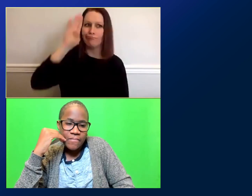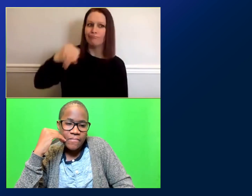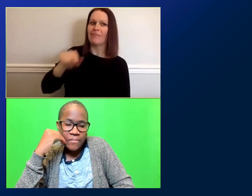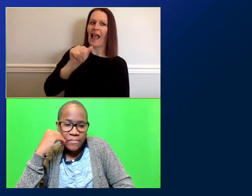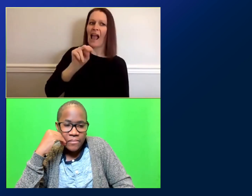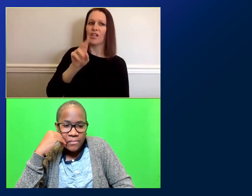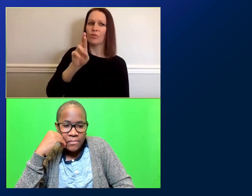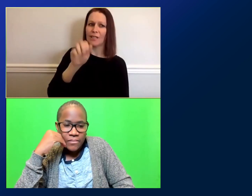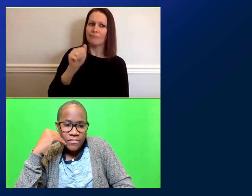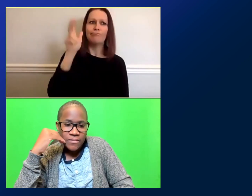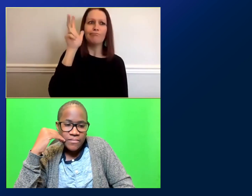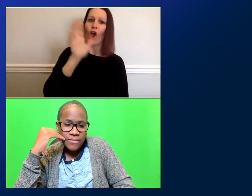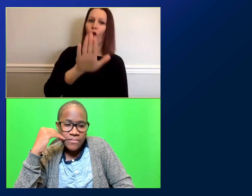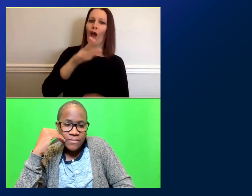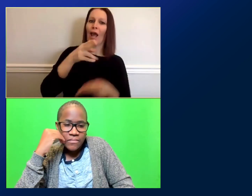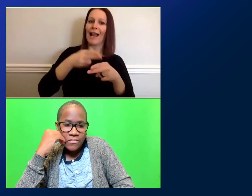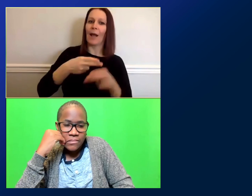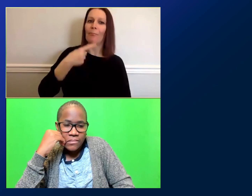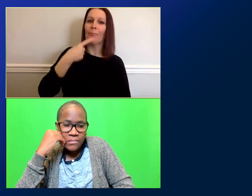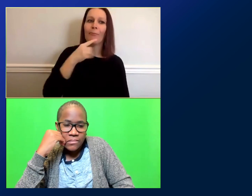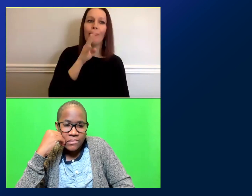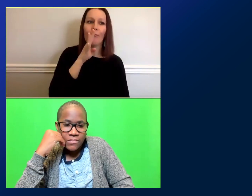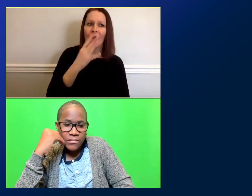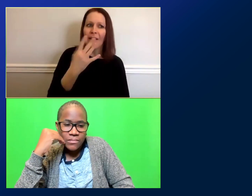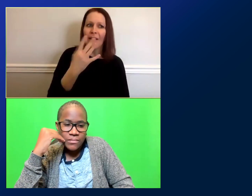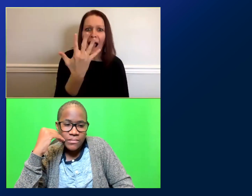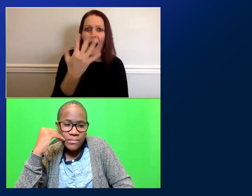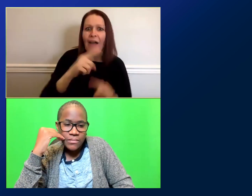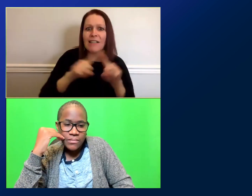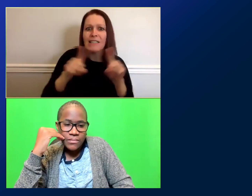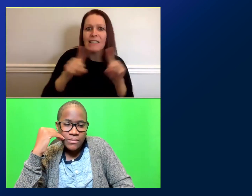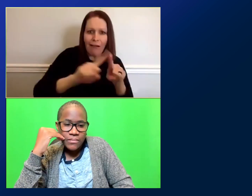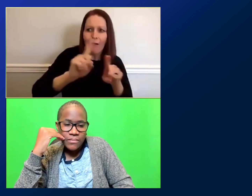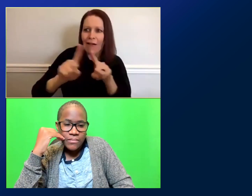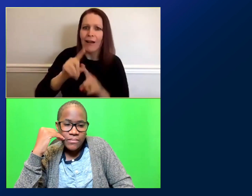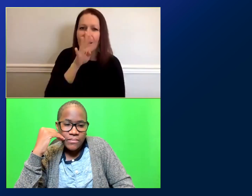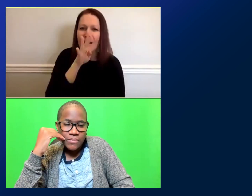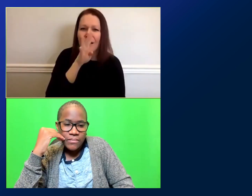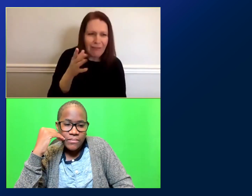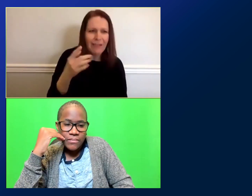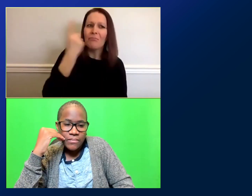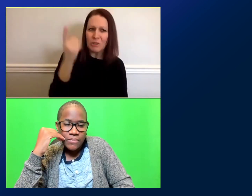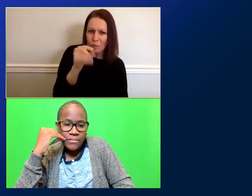hear her name pronounced like four different ways are you sure we know how to say your name right i